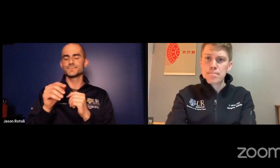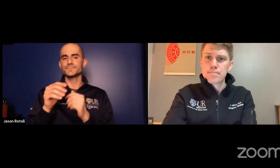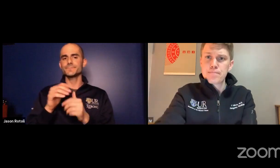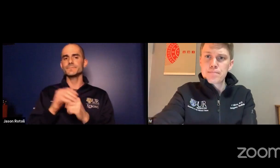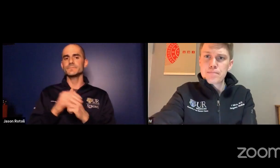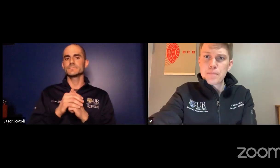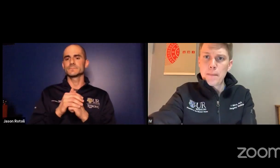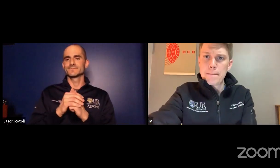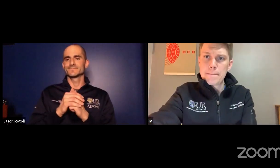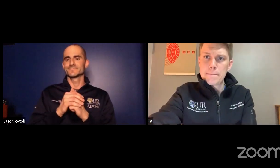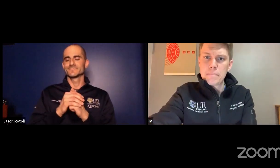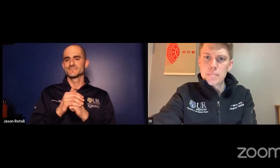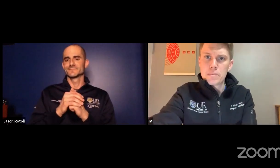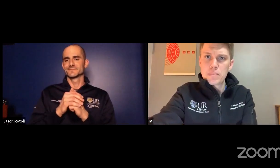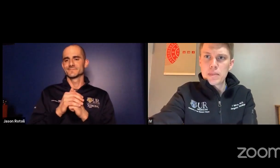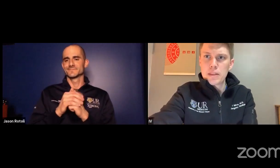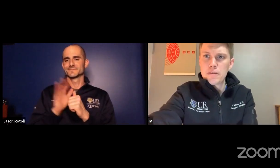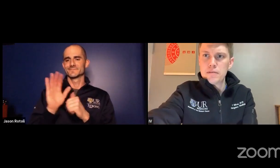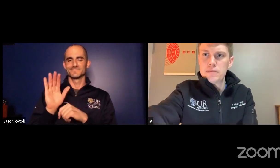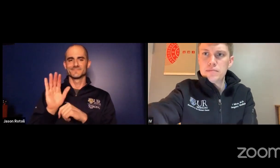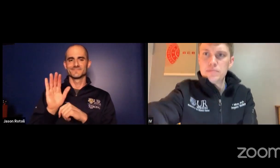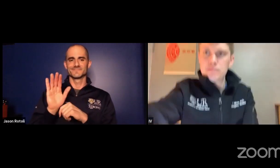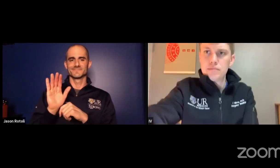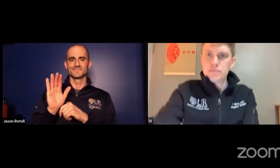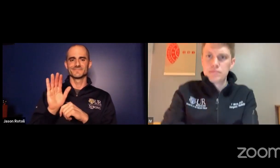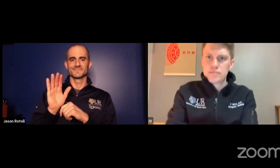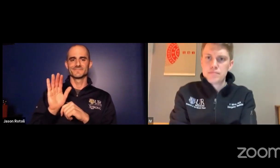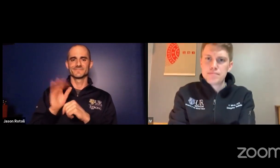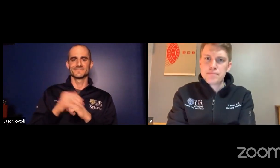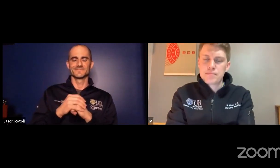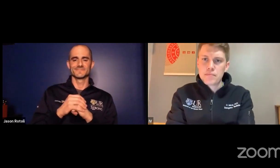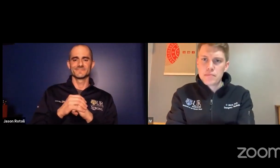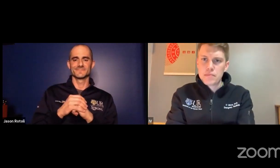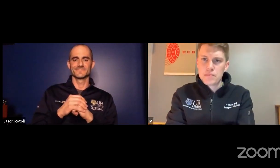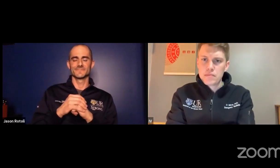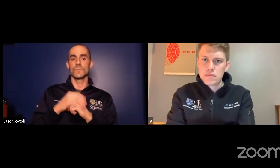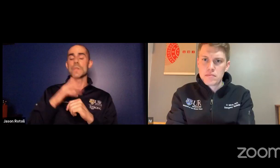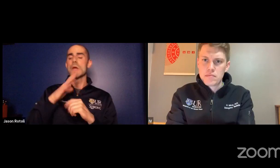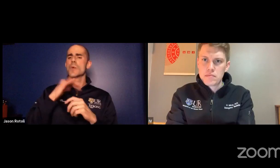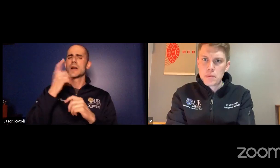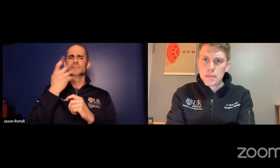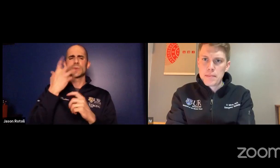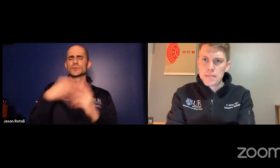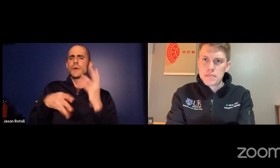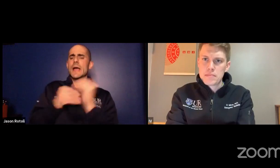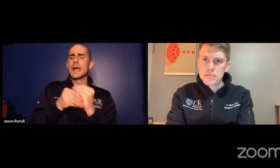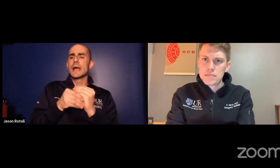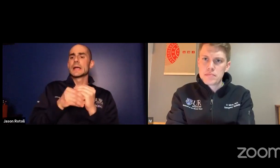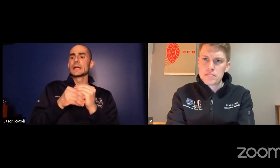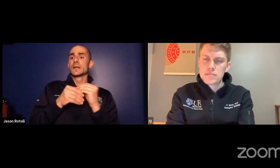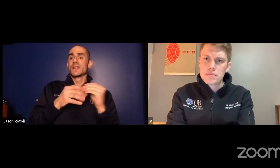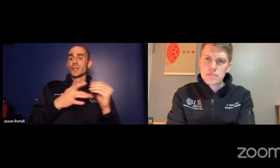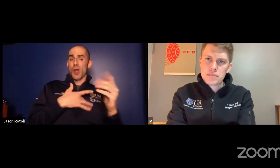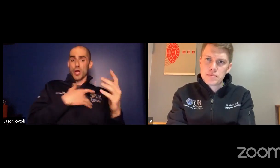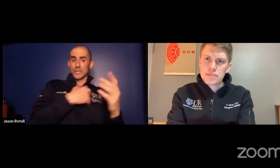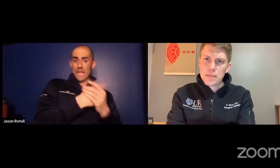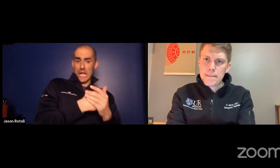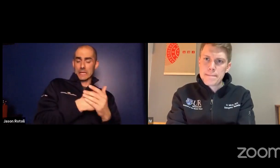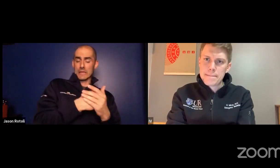If you notice they're not signing appropriately as well, get them to the emergency room. 2 of the 3, immediately to the